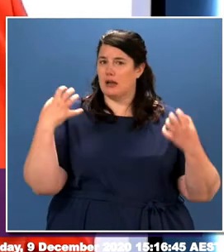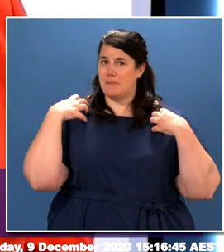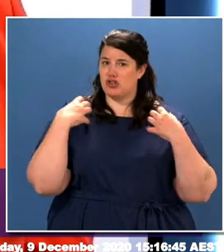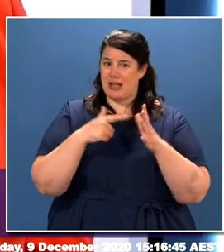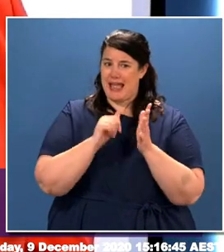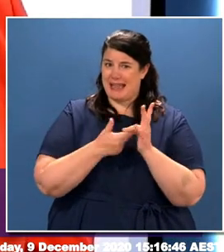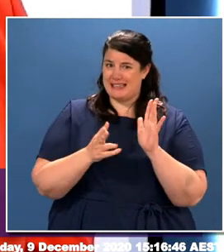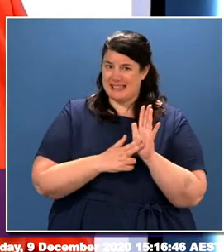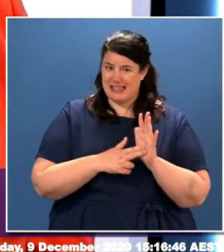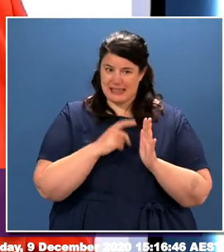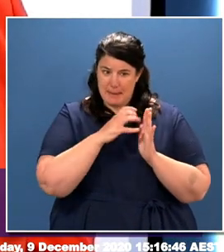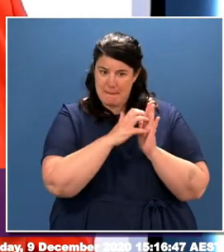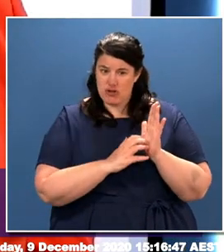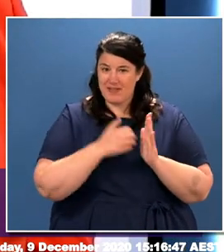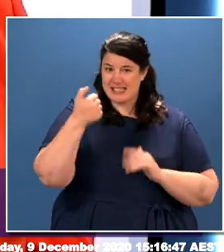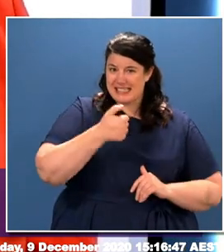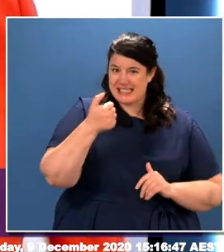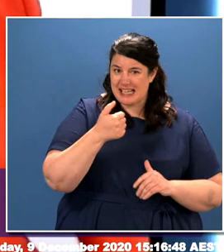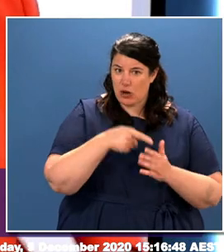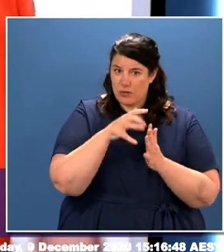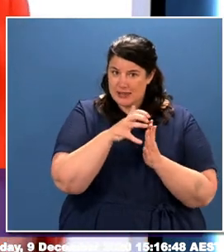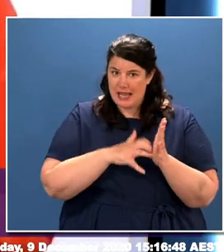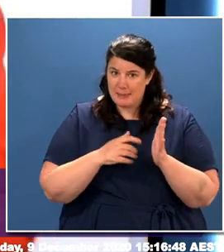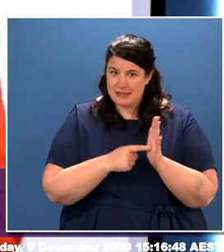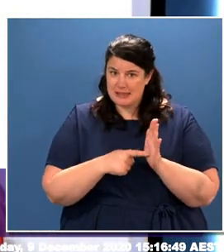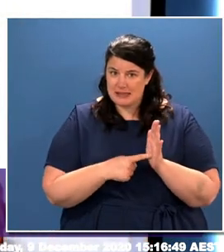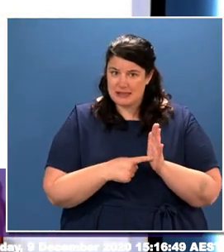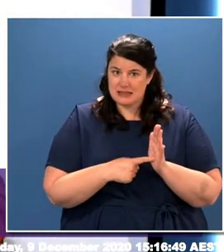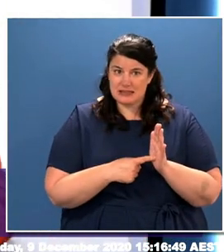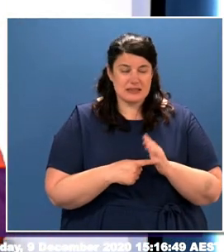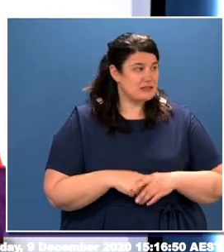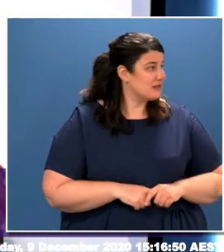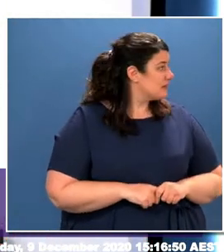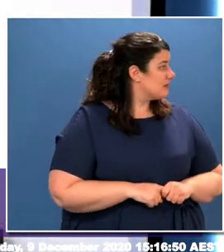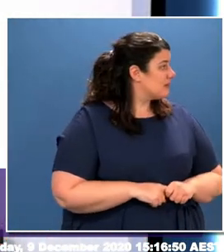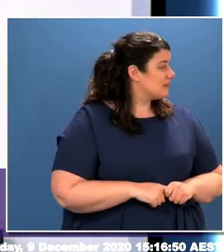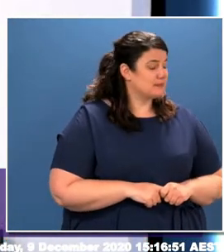Is this in paragraph 16 of your statement that you refer to those, the outline of evidence?